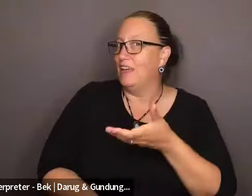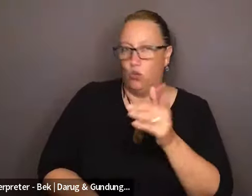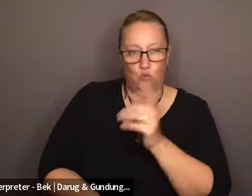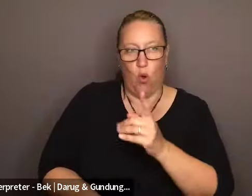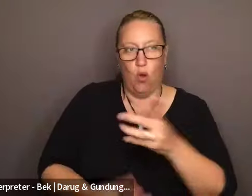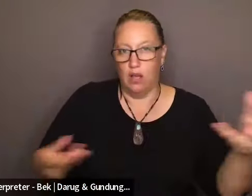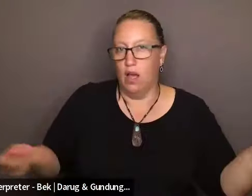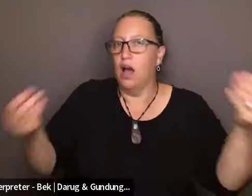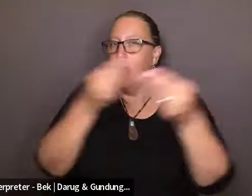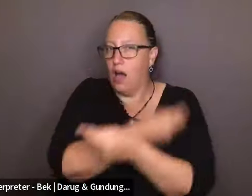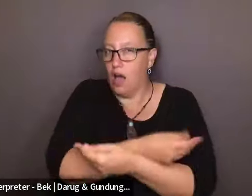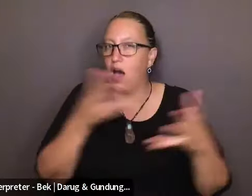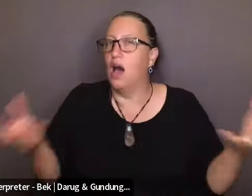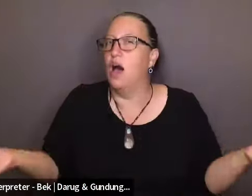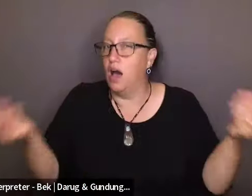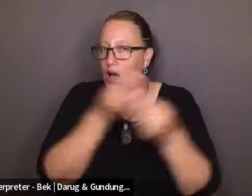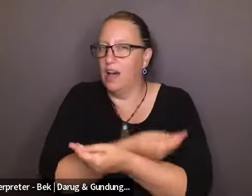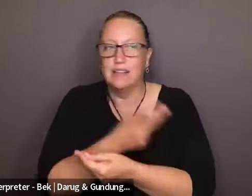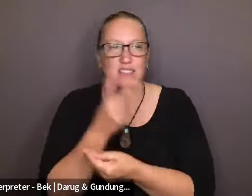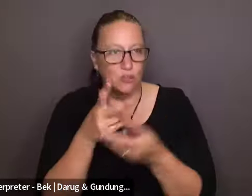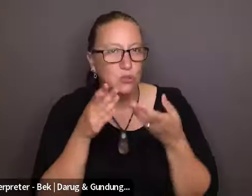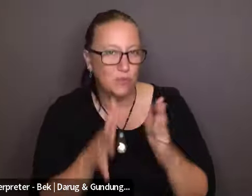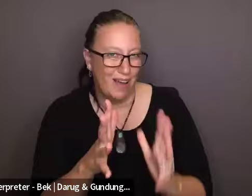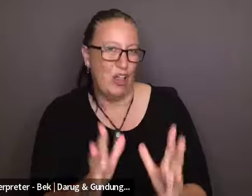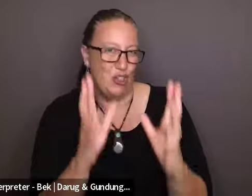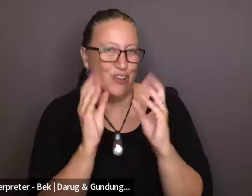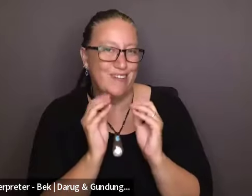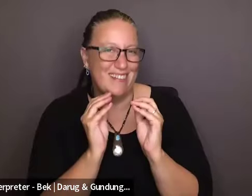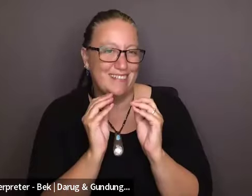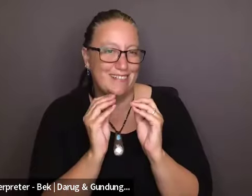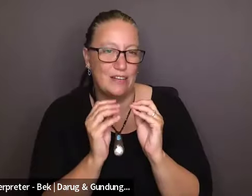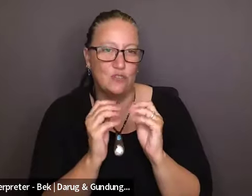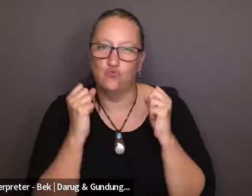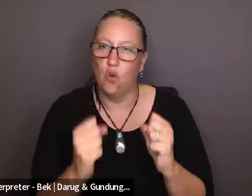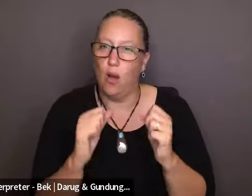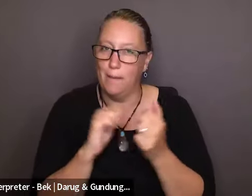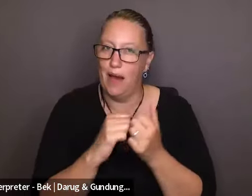just where one group provides expertise and another